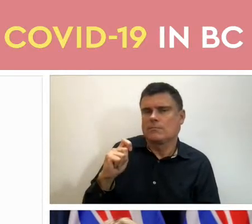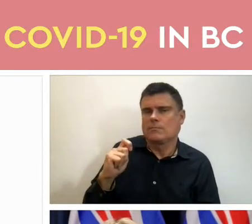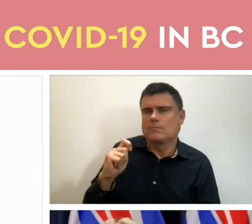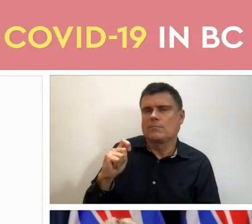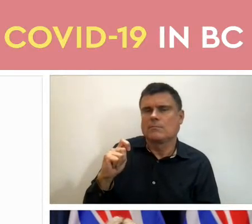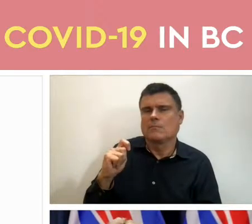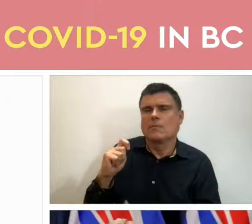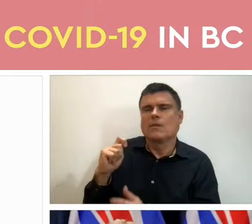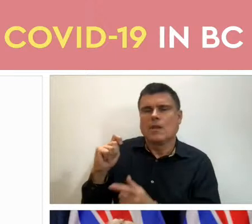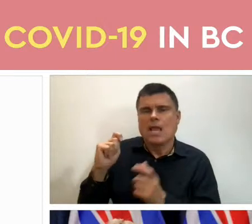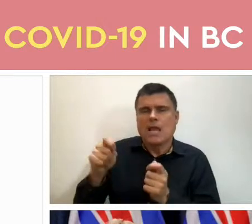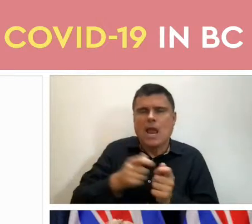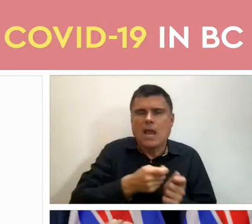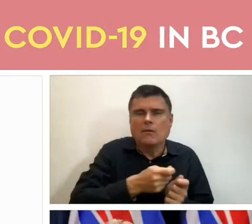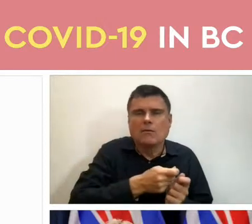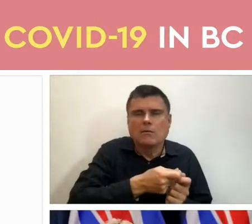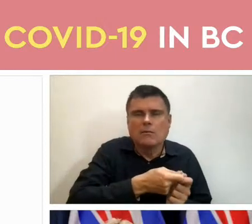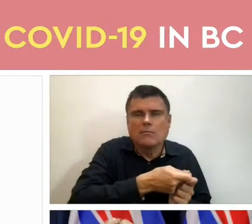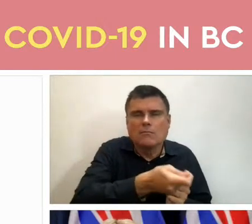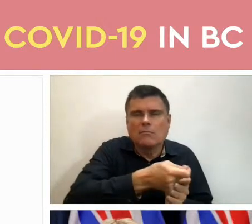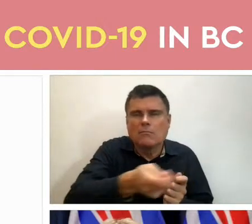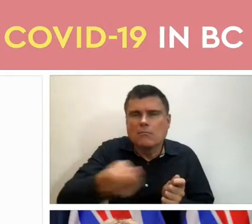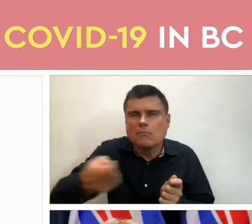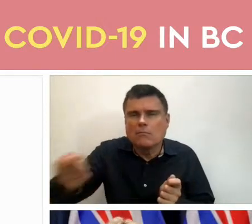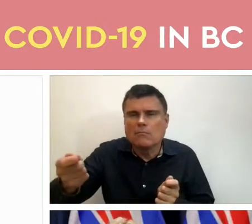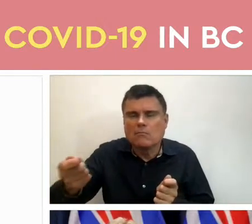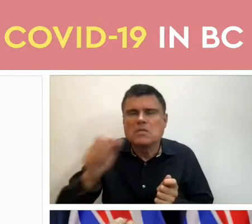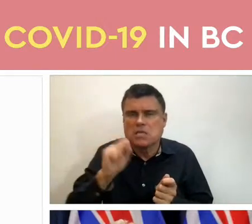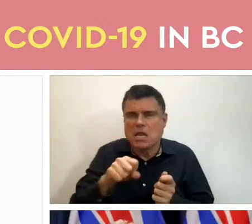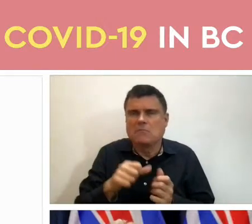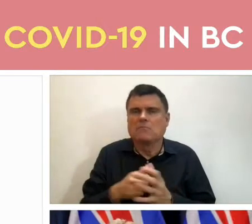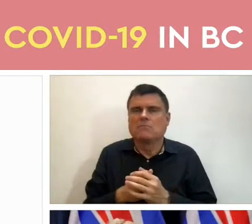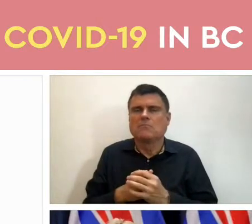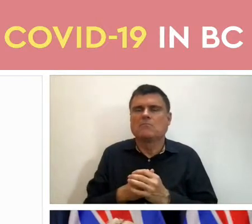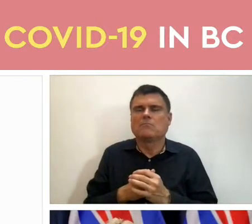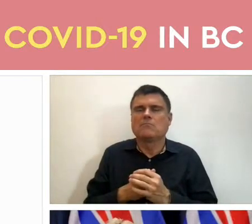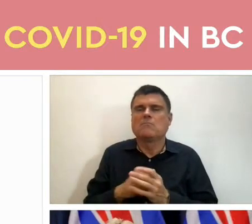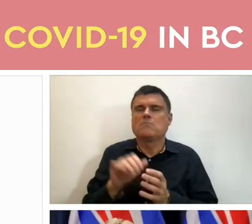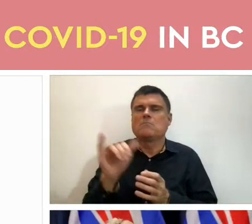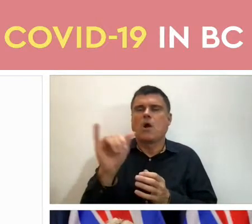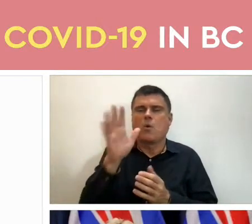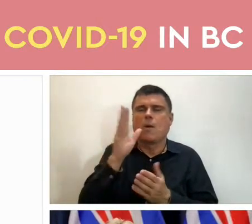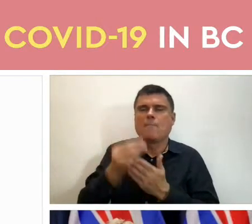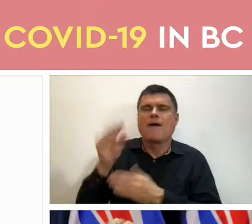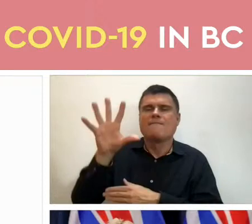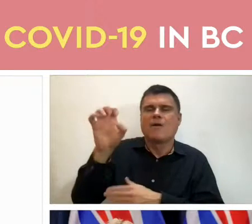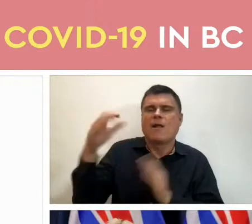tests. We also purchased 500,000 of the BTNX test that we had not